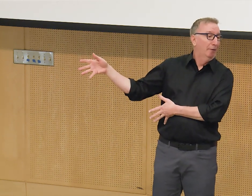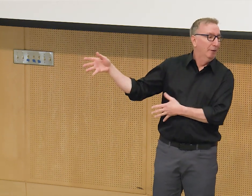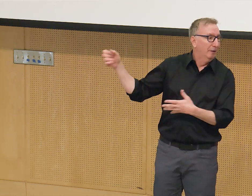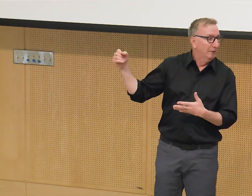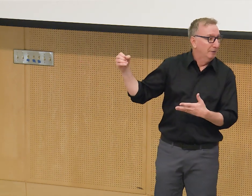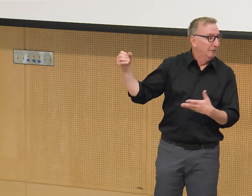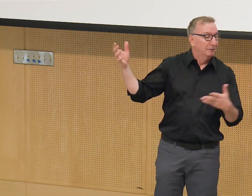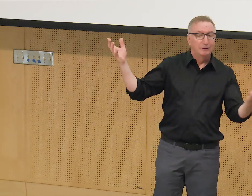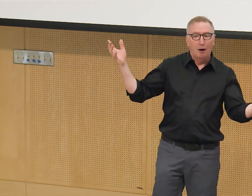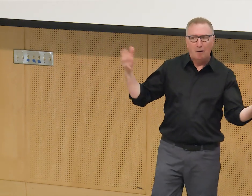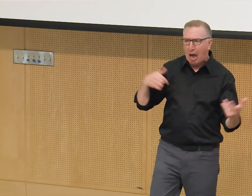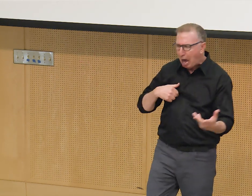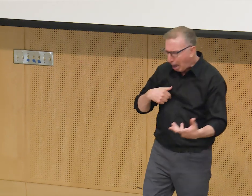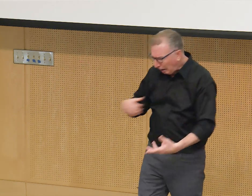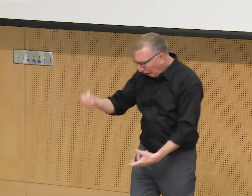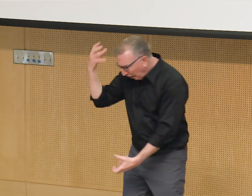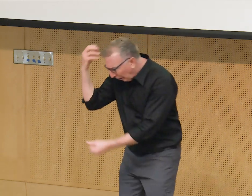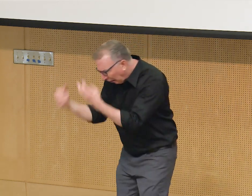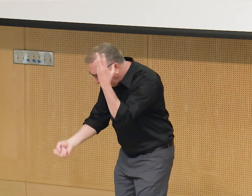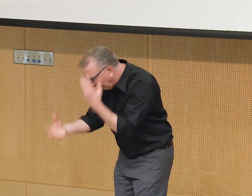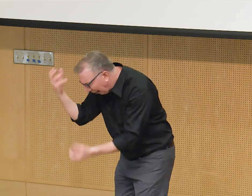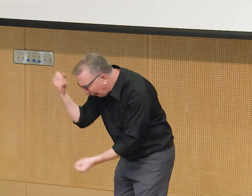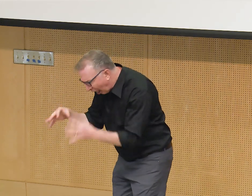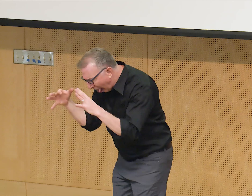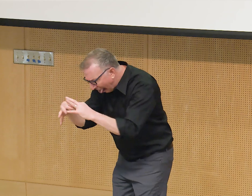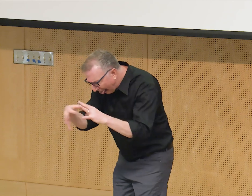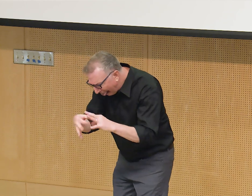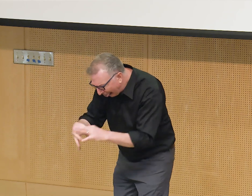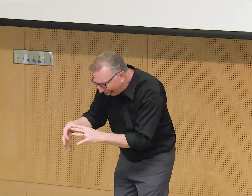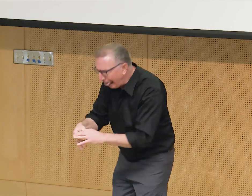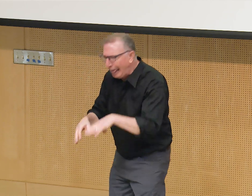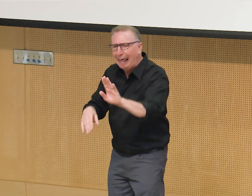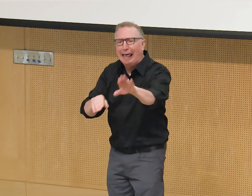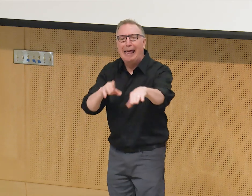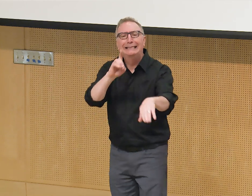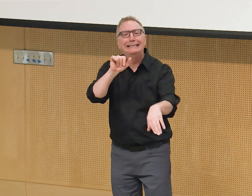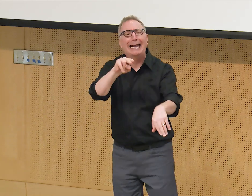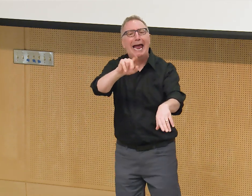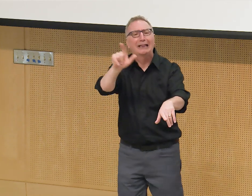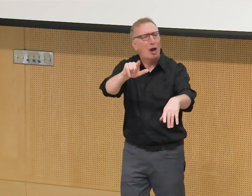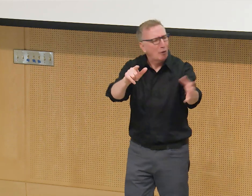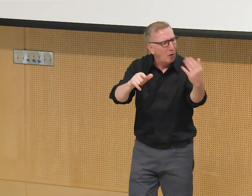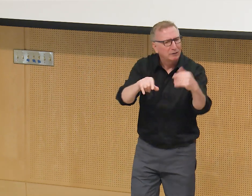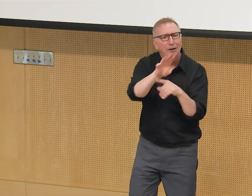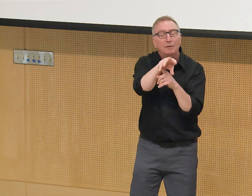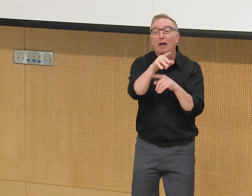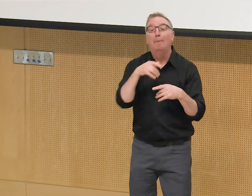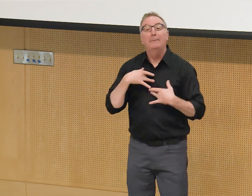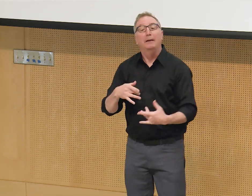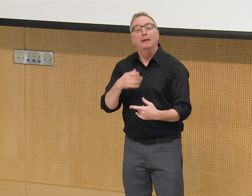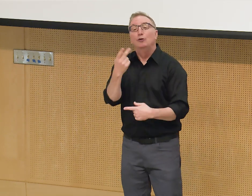And then after that research, the video equipment was just left in the closet. And so, I was going through that stuff at one point.